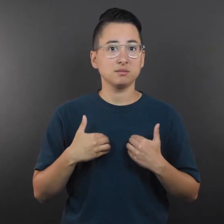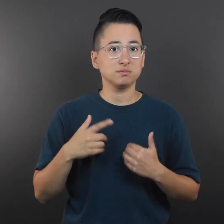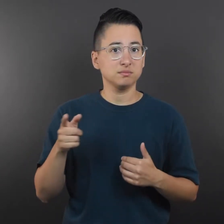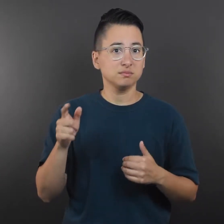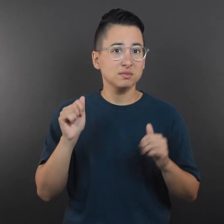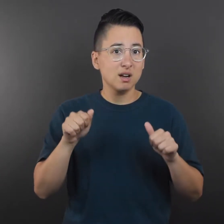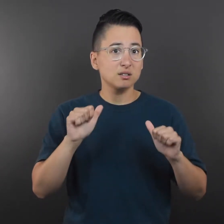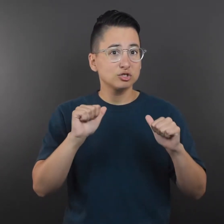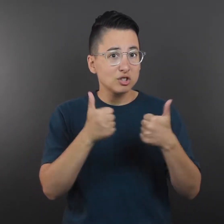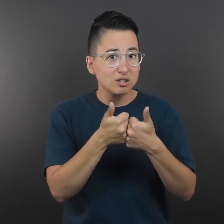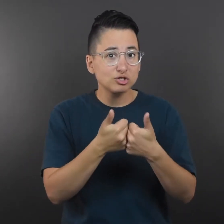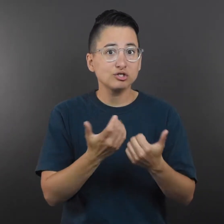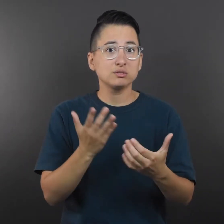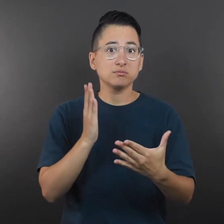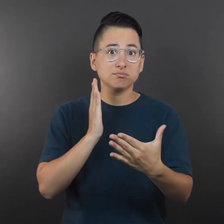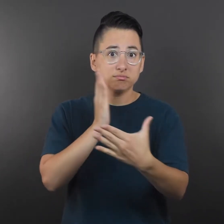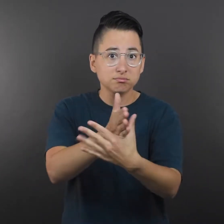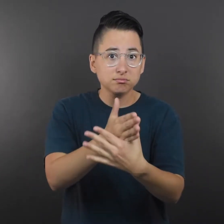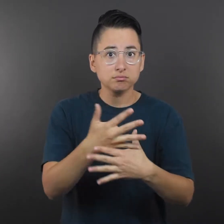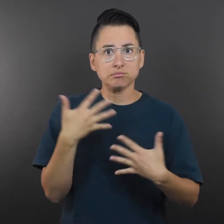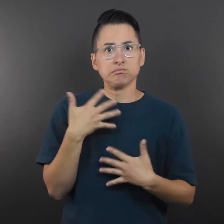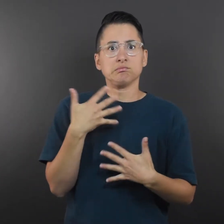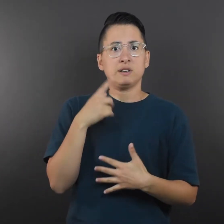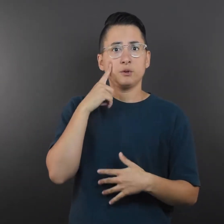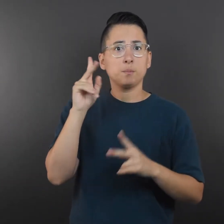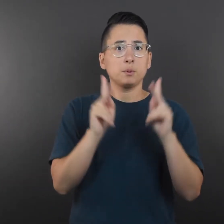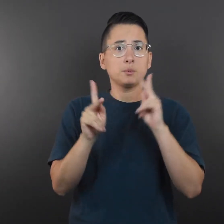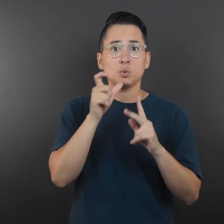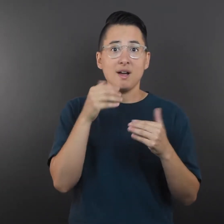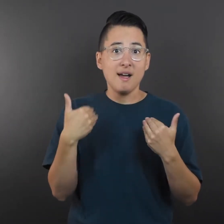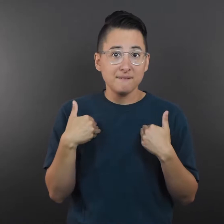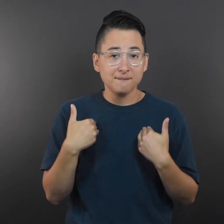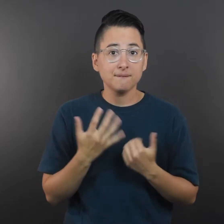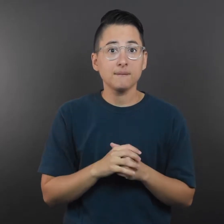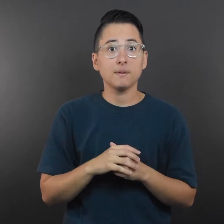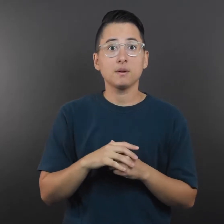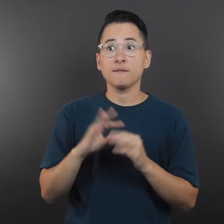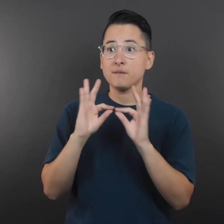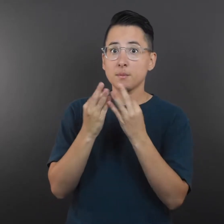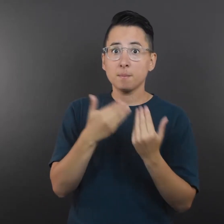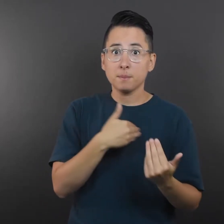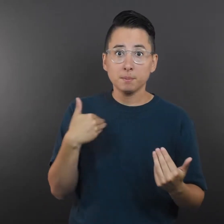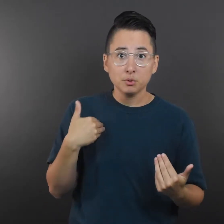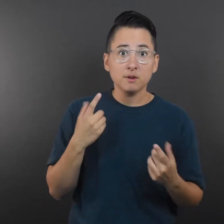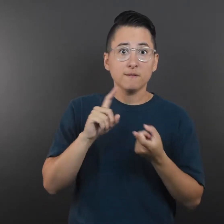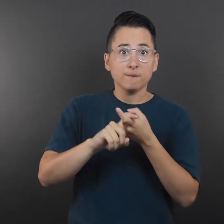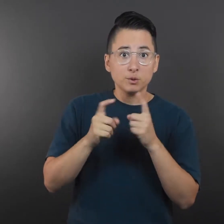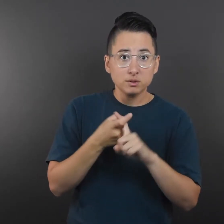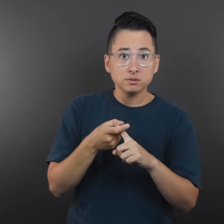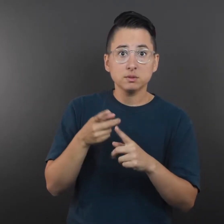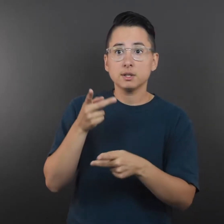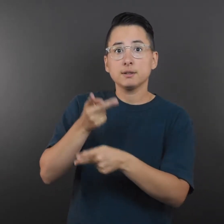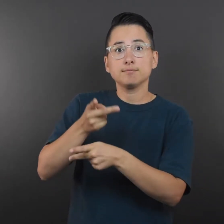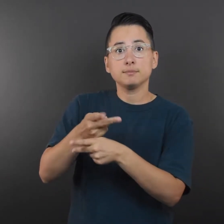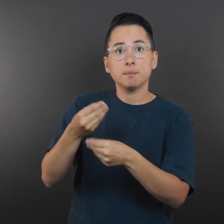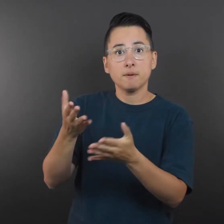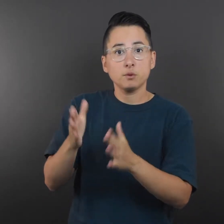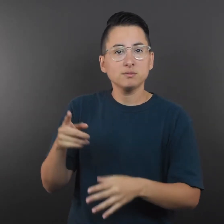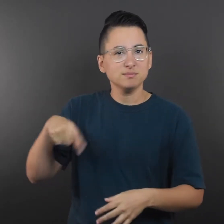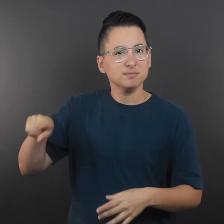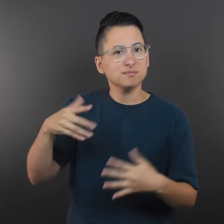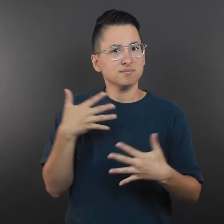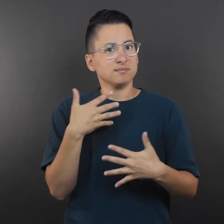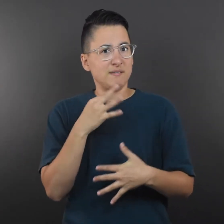and frightening for those who have it, and for family, friends and caregivers.